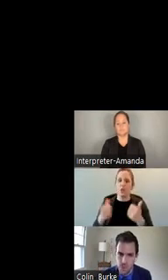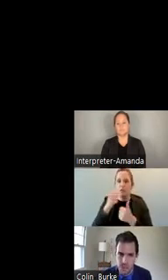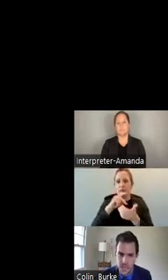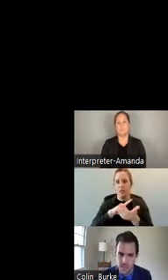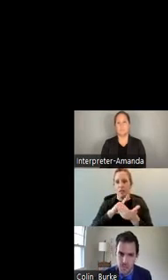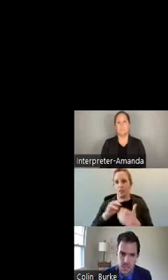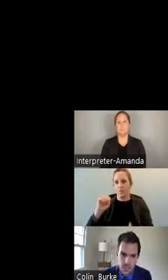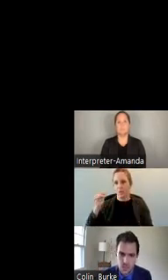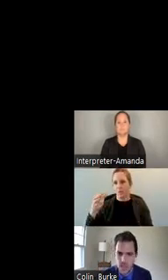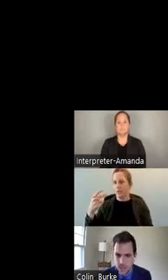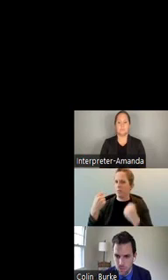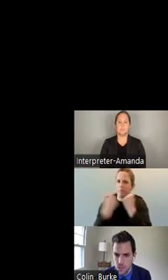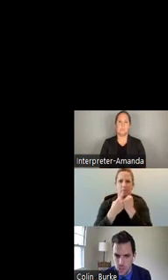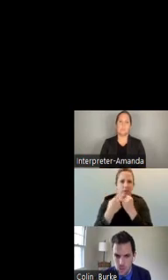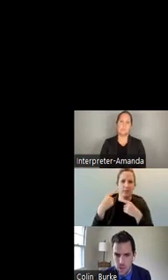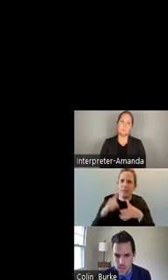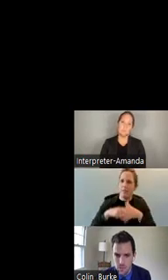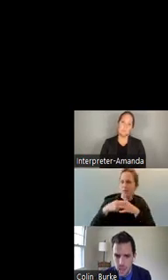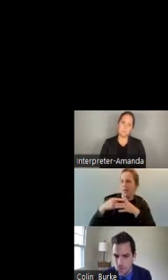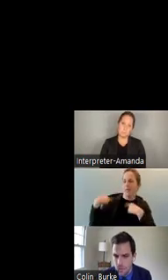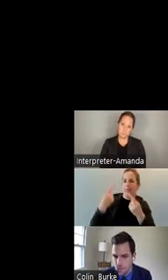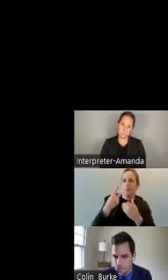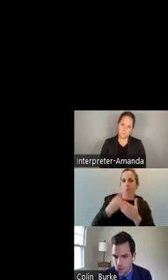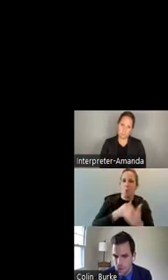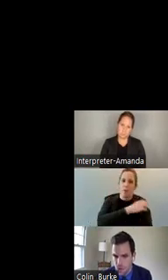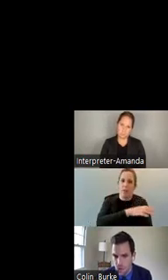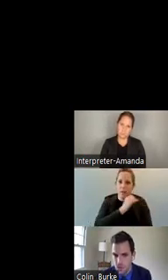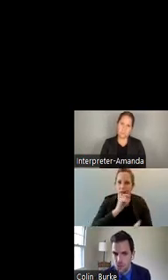the very beginning from a clinical and research perspective Peter Ducharme who's the Clinical